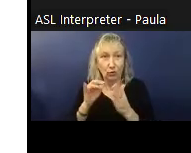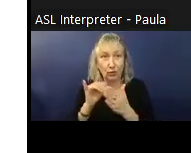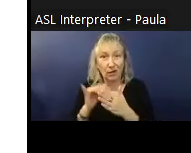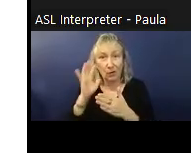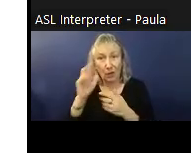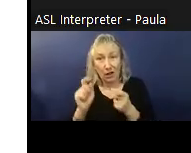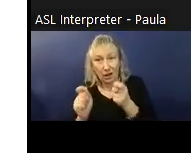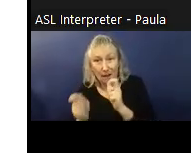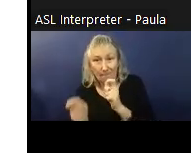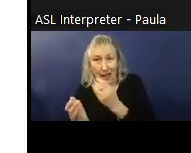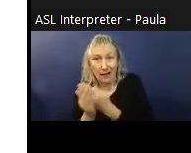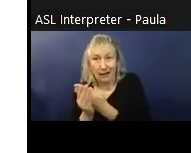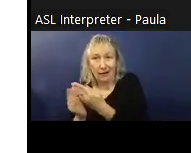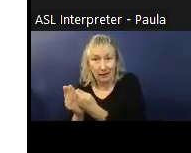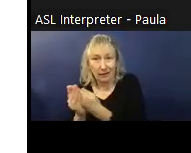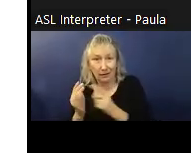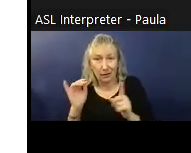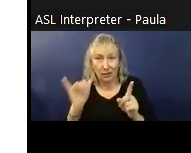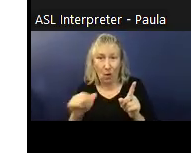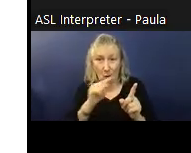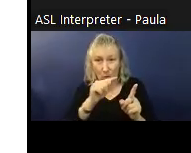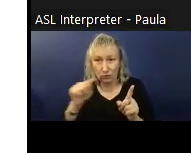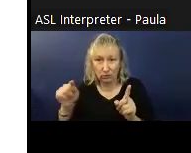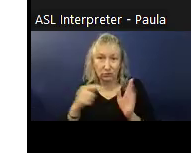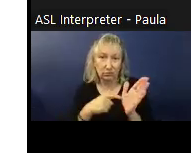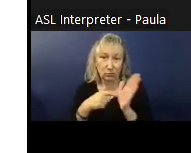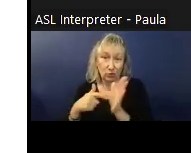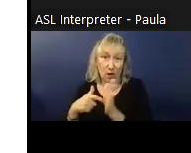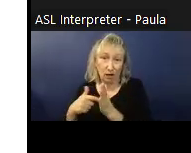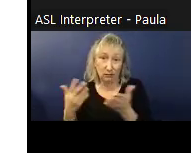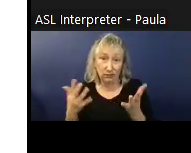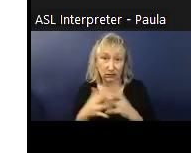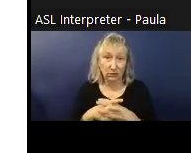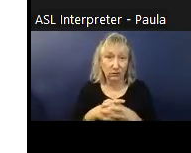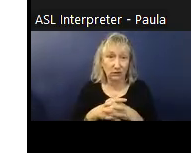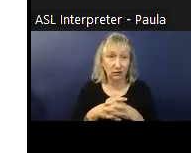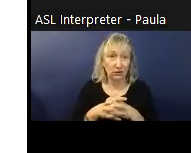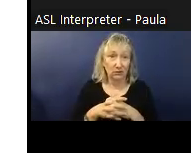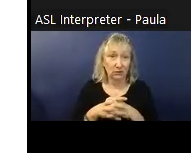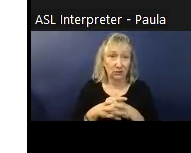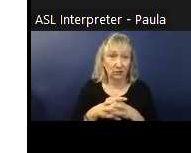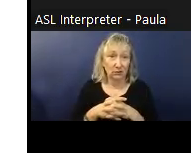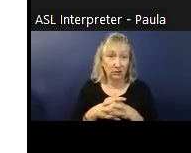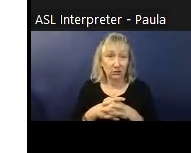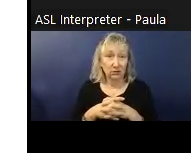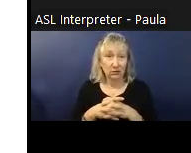requirements. So on your screen here, I also have a copy of the temp rule if